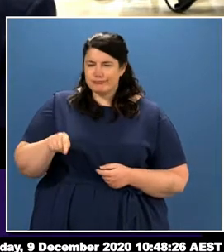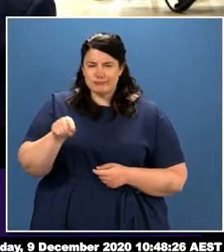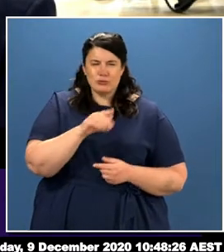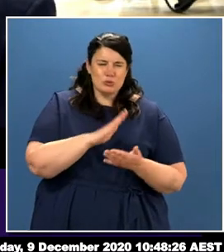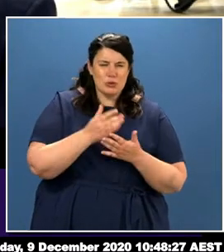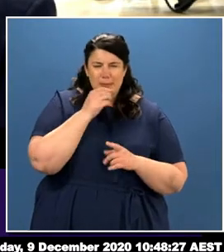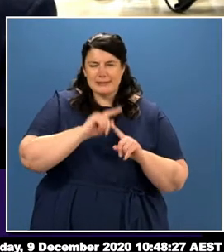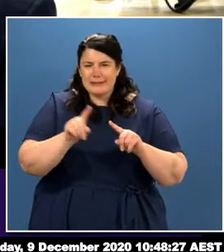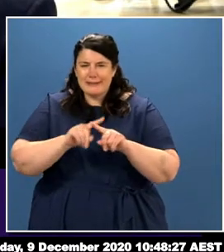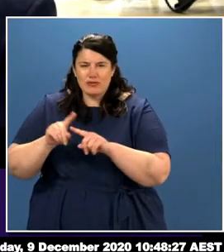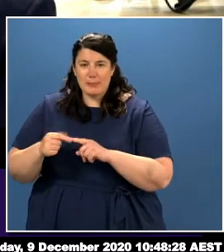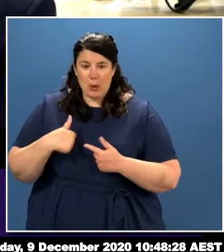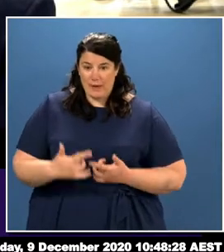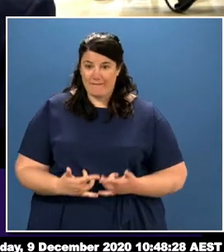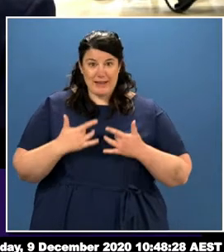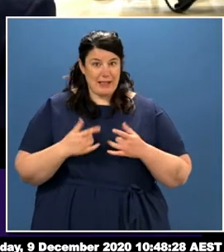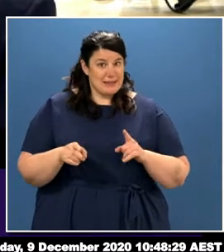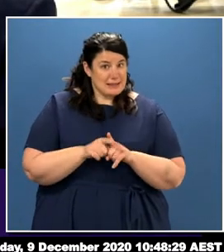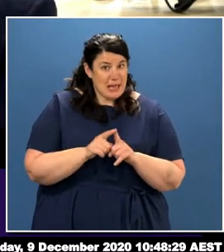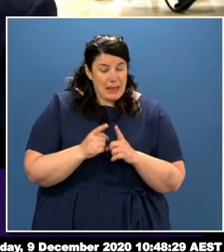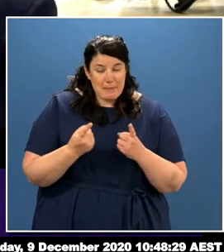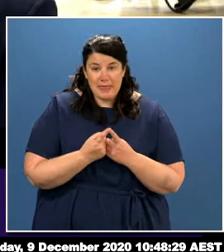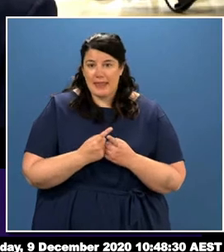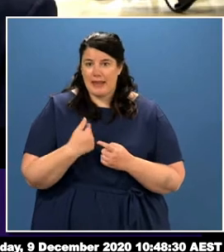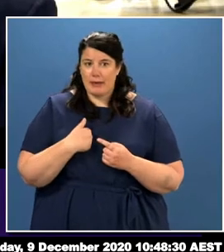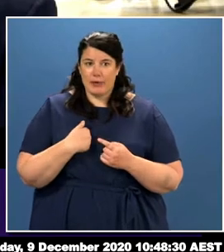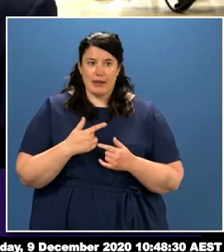feeling the same things, we're all going through the same crises or the